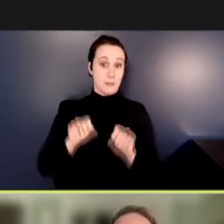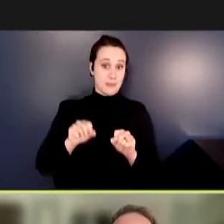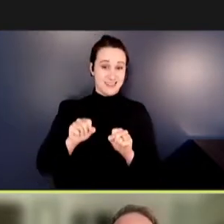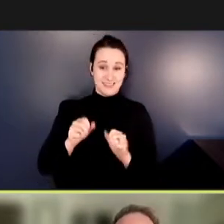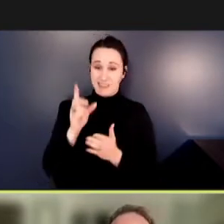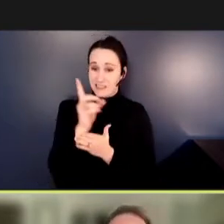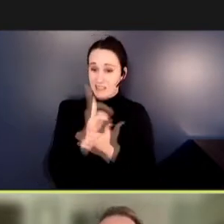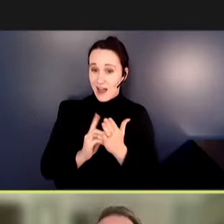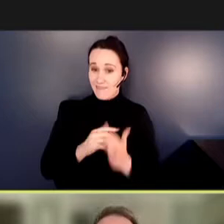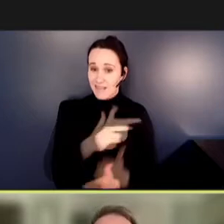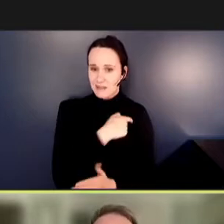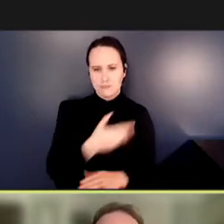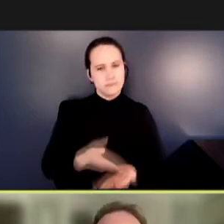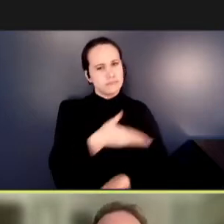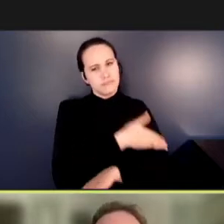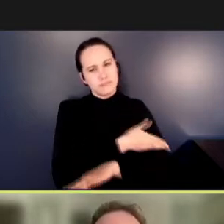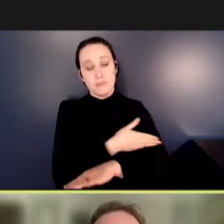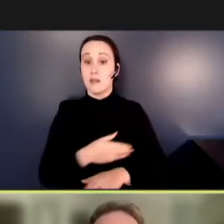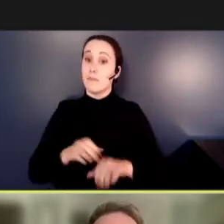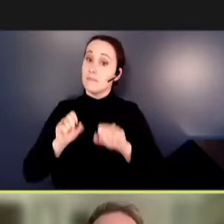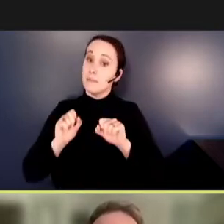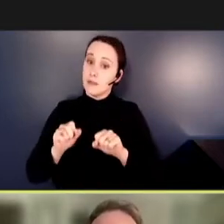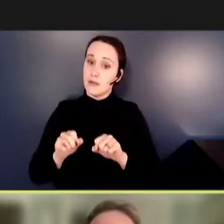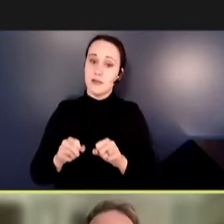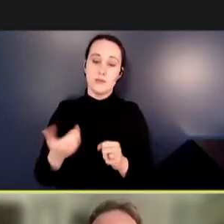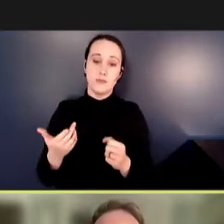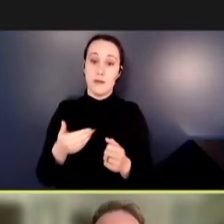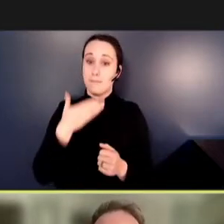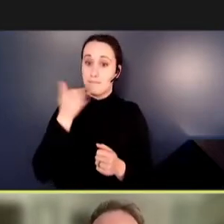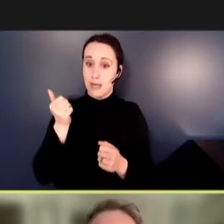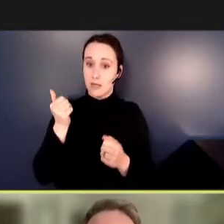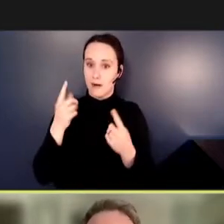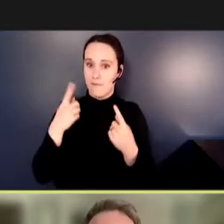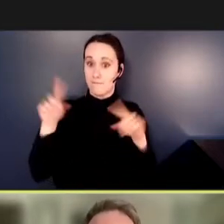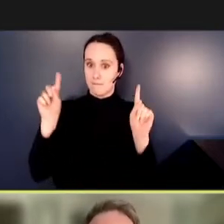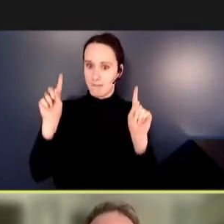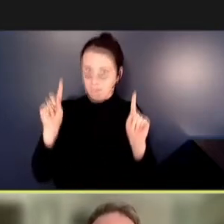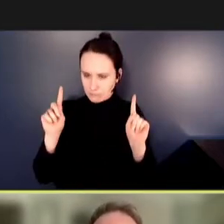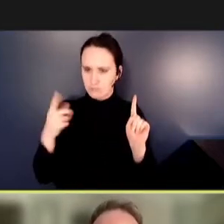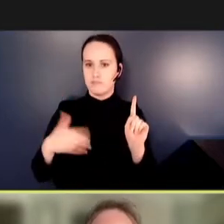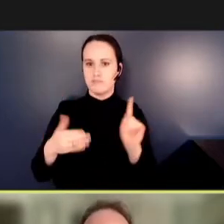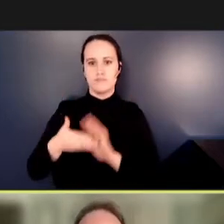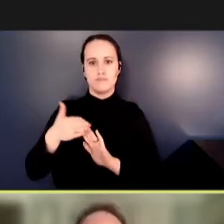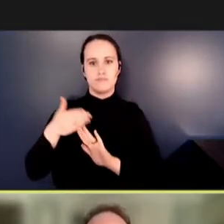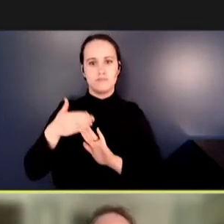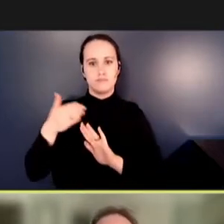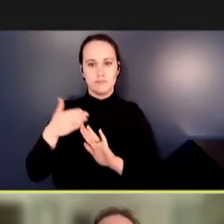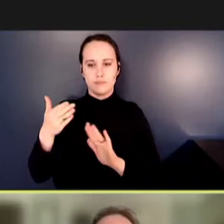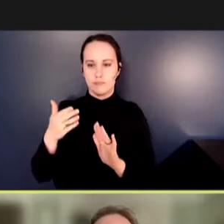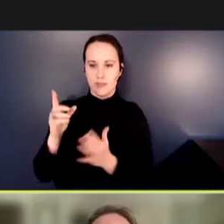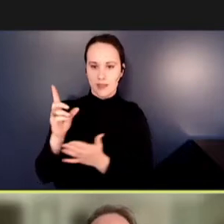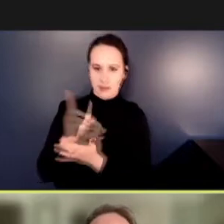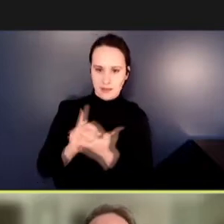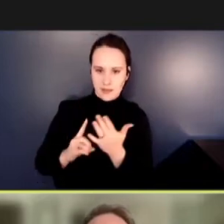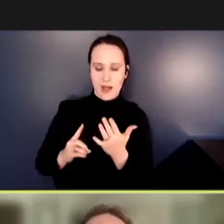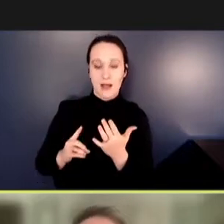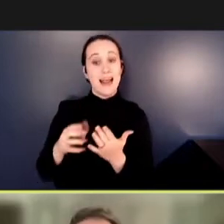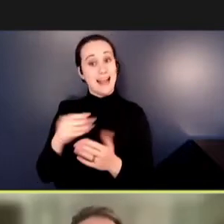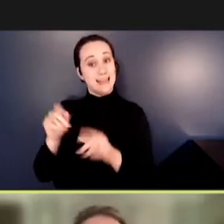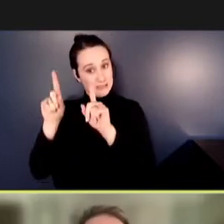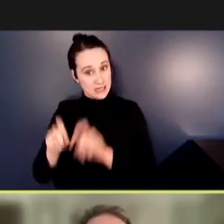and our ability to optimize how the vaccines are developed as well as tested. So, a number of these